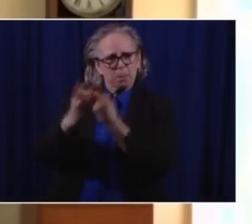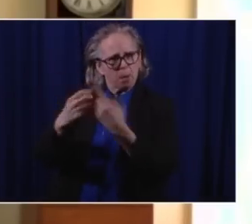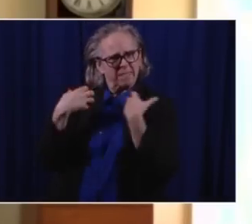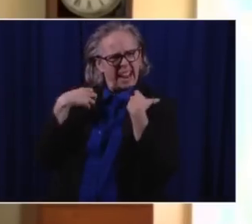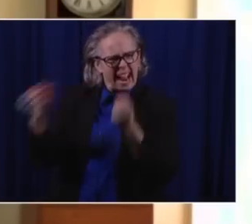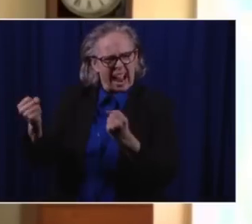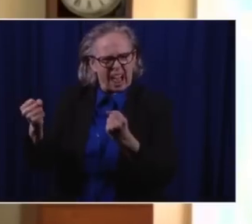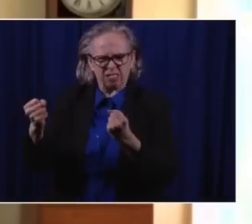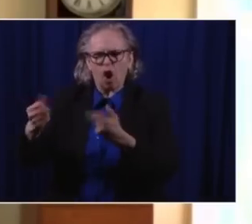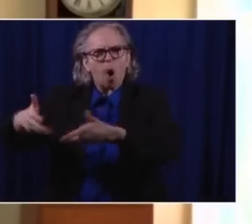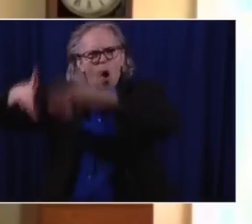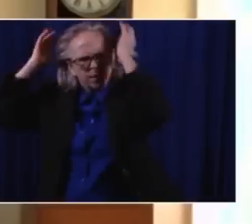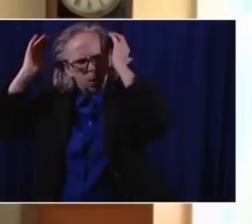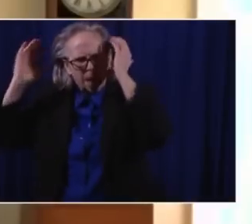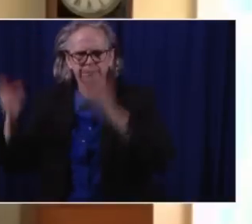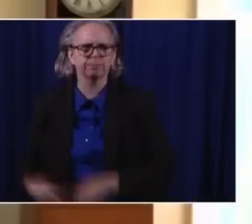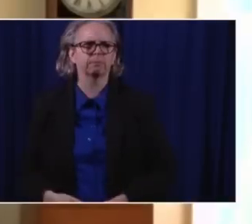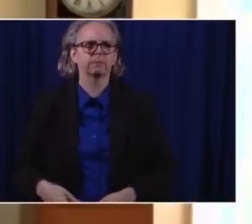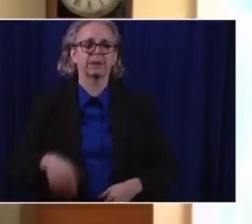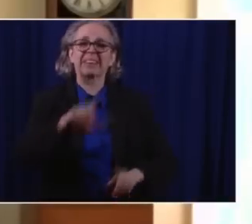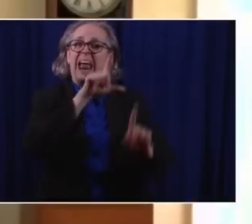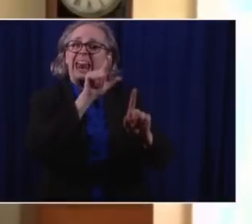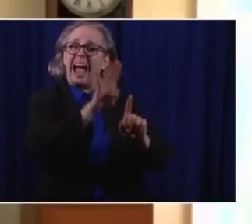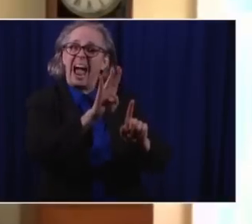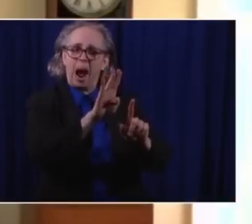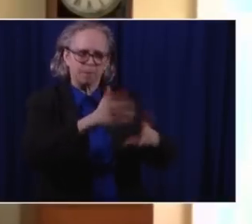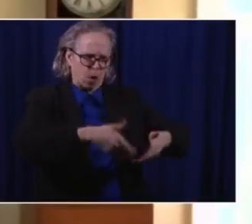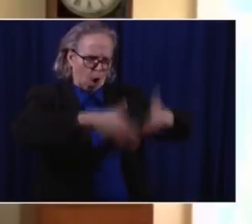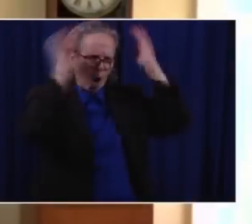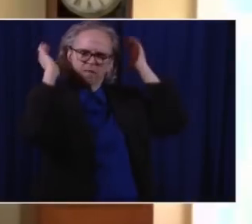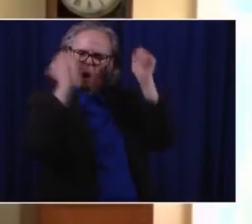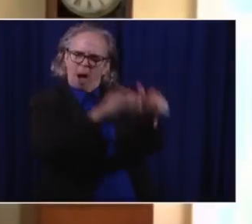is now an overwhelming.